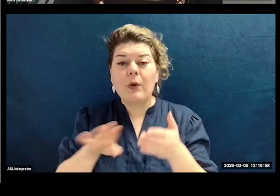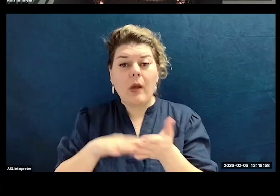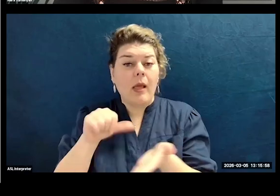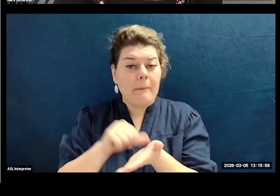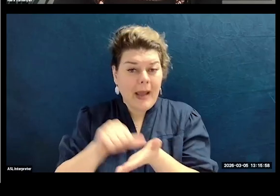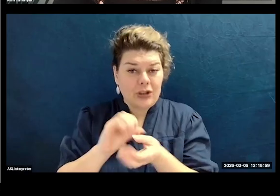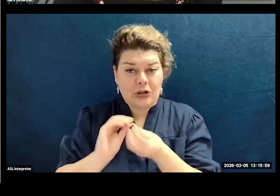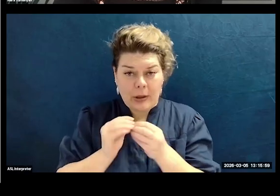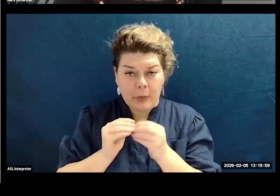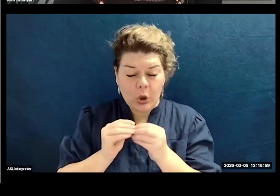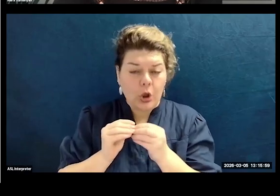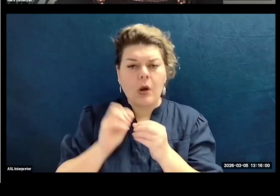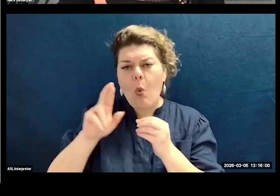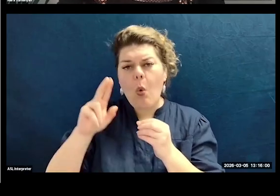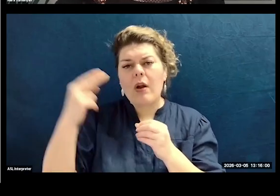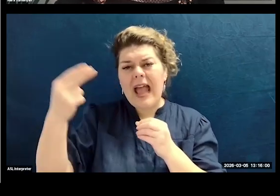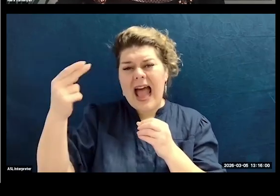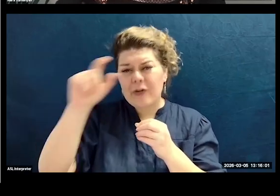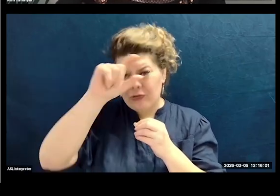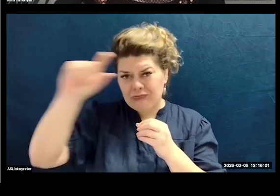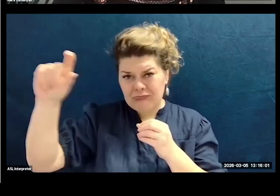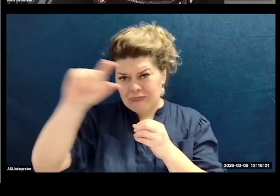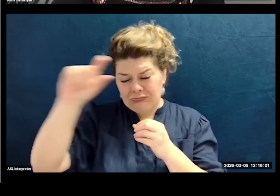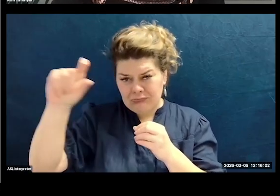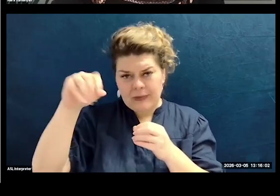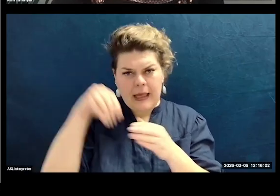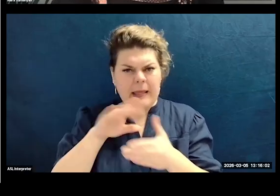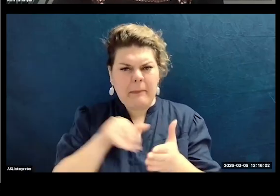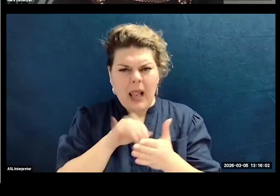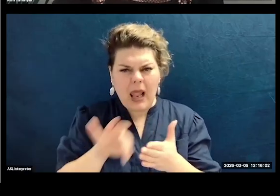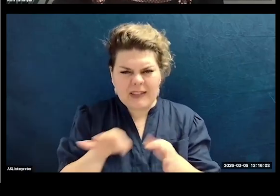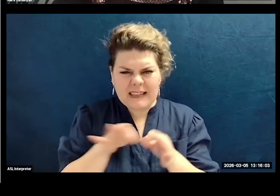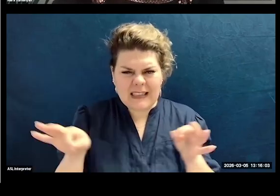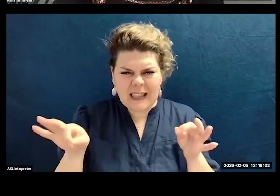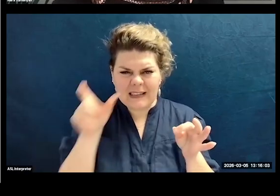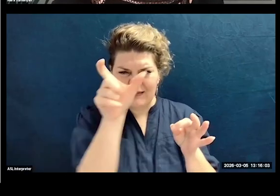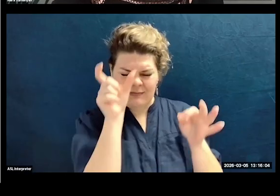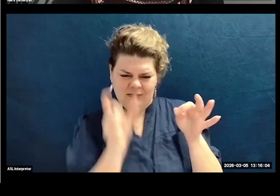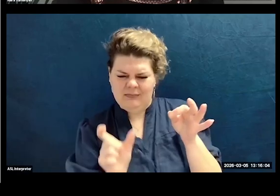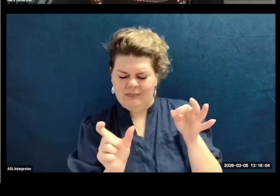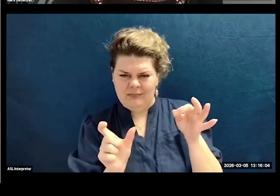or header information right in the middle of the sentence. This breaks the flow.